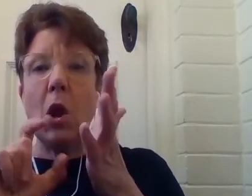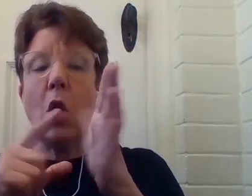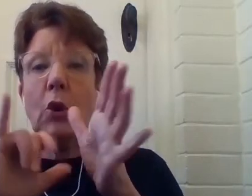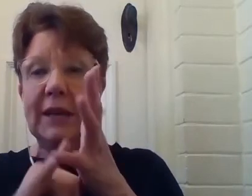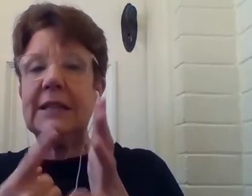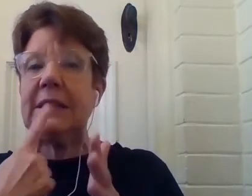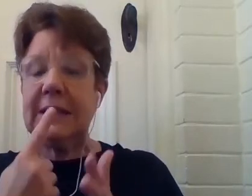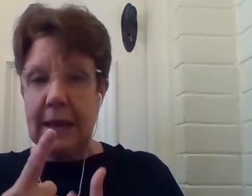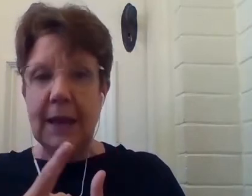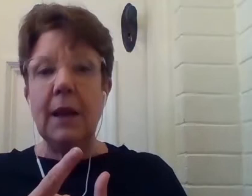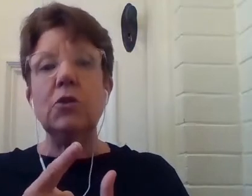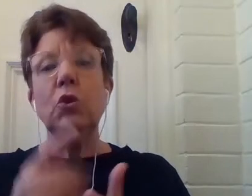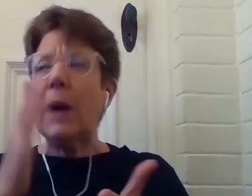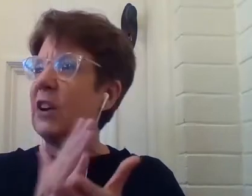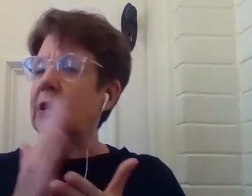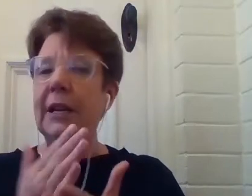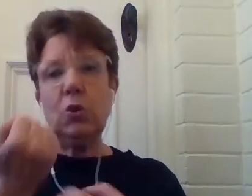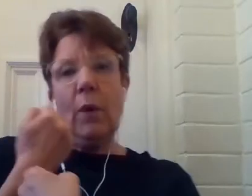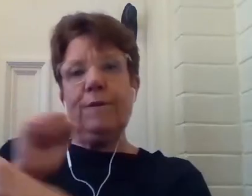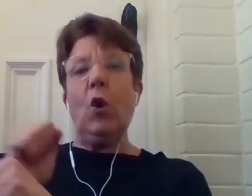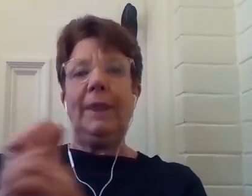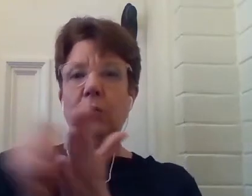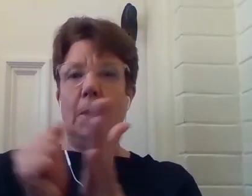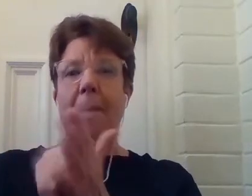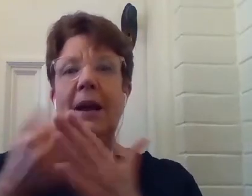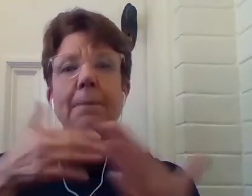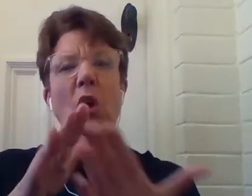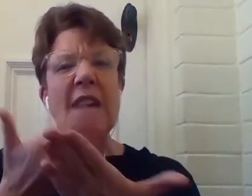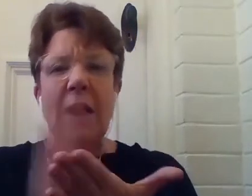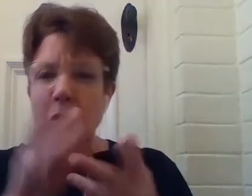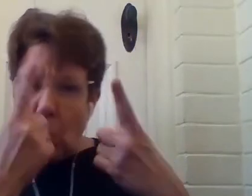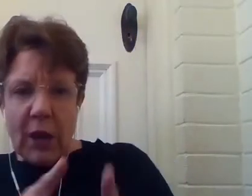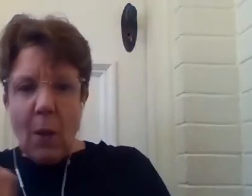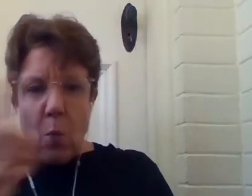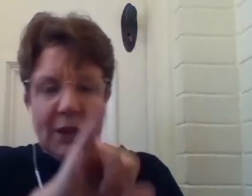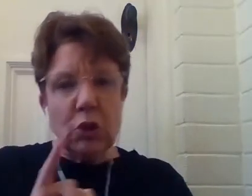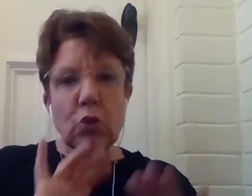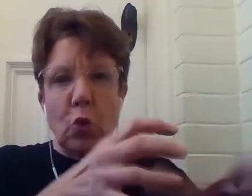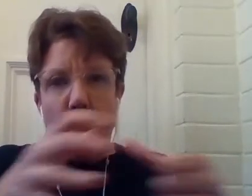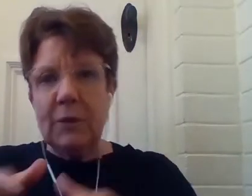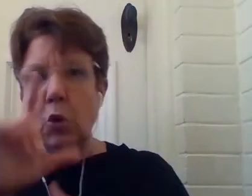avoid the supermarket approach, what's a good way to identify groups who might be interested in our work?" >> MONICA DAVIDSON: I